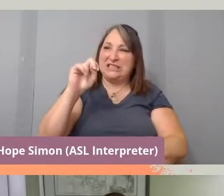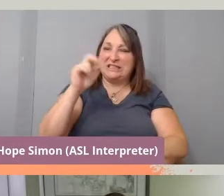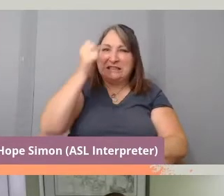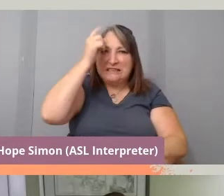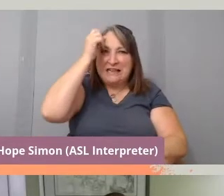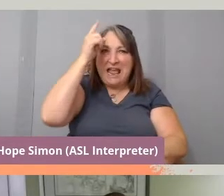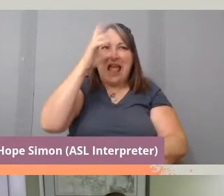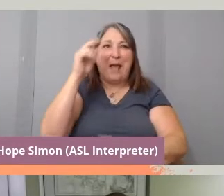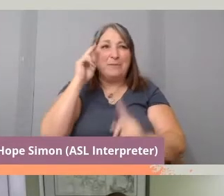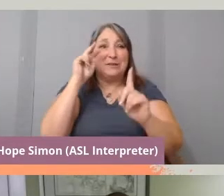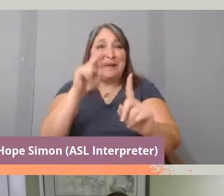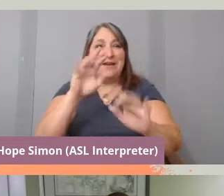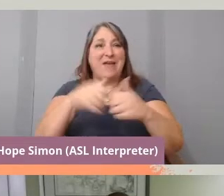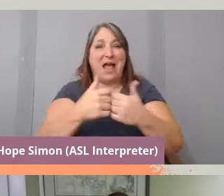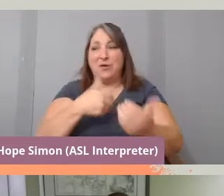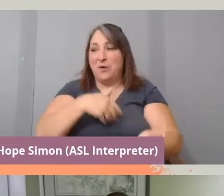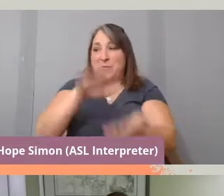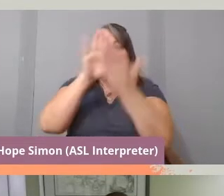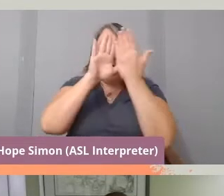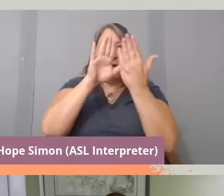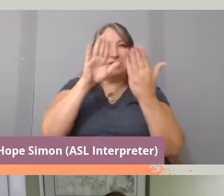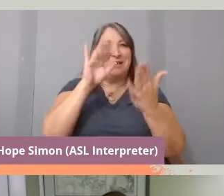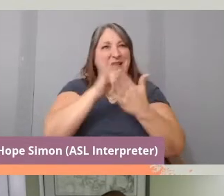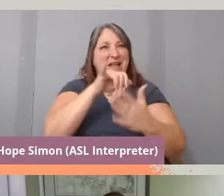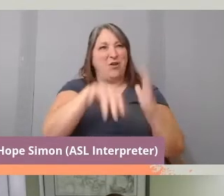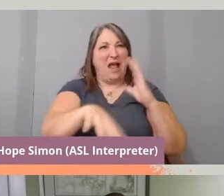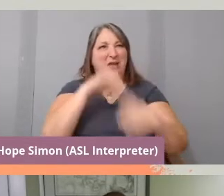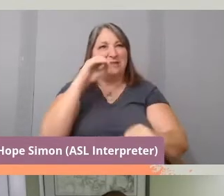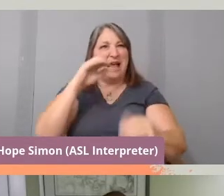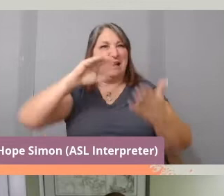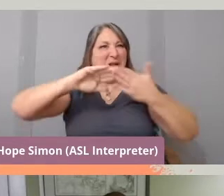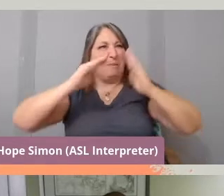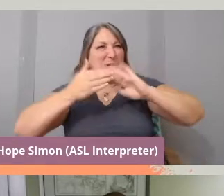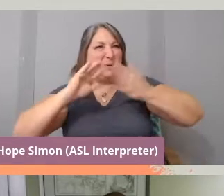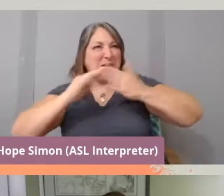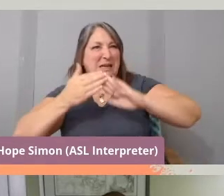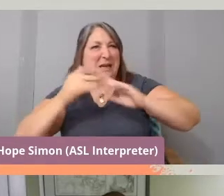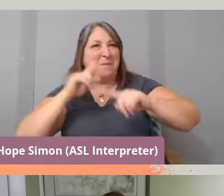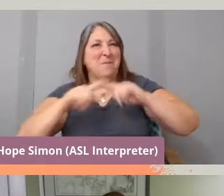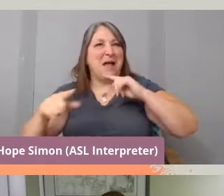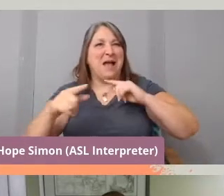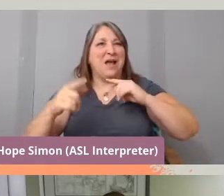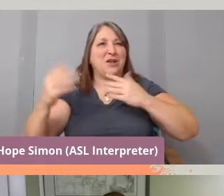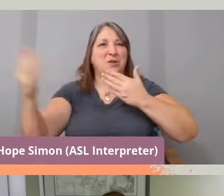how do you purchase being outside of community but bringing your own lived experience into this.